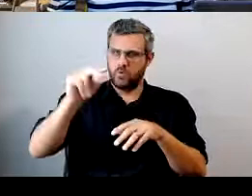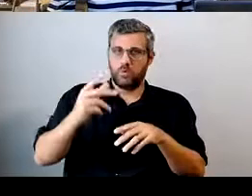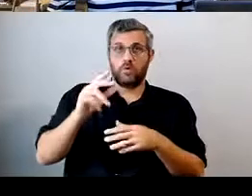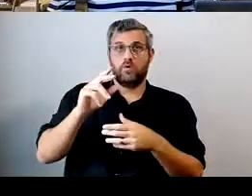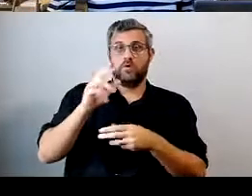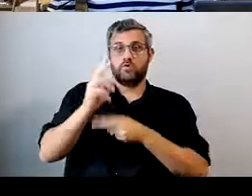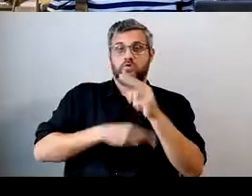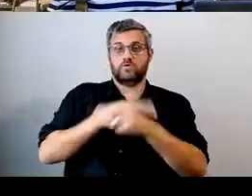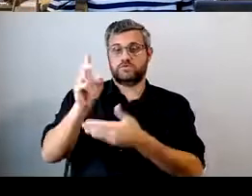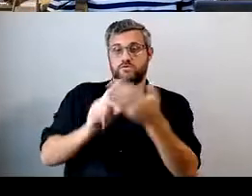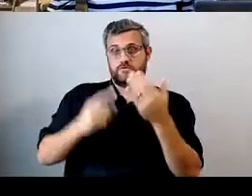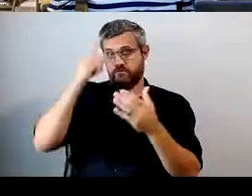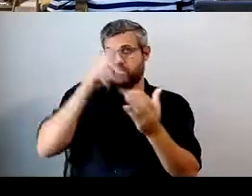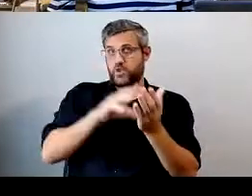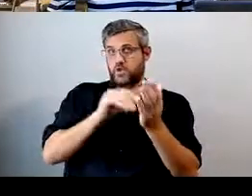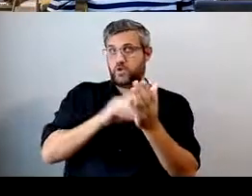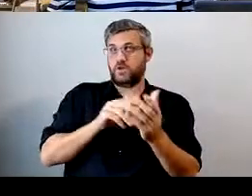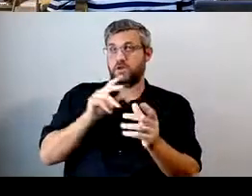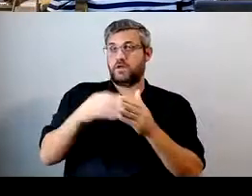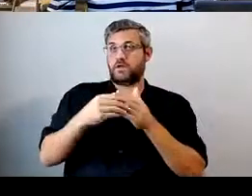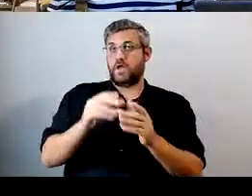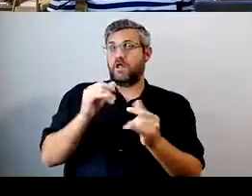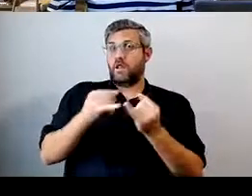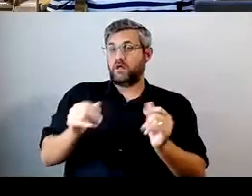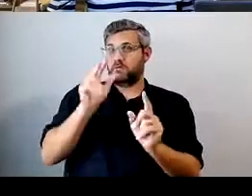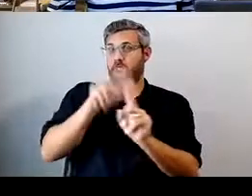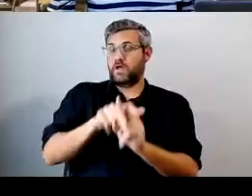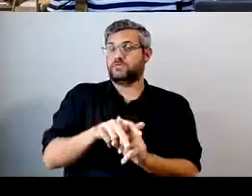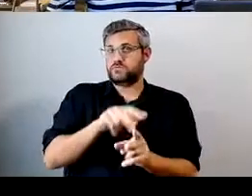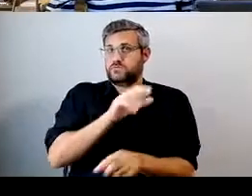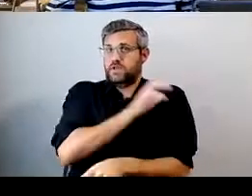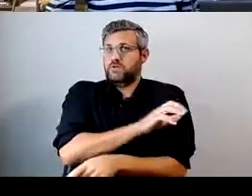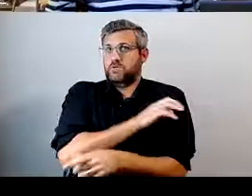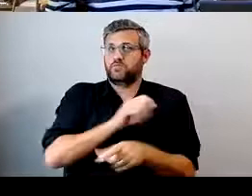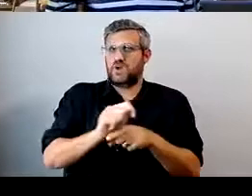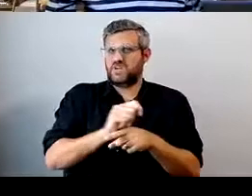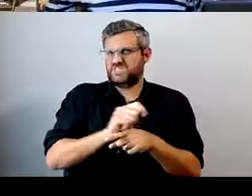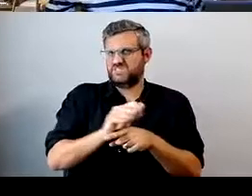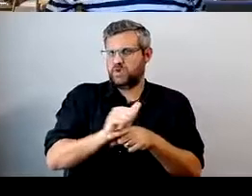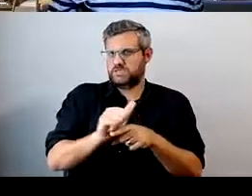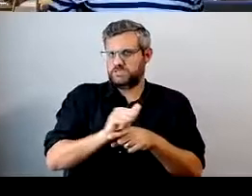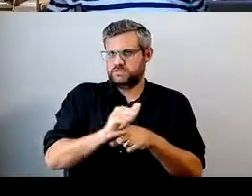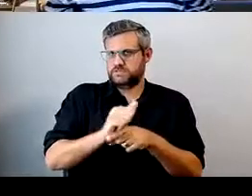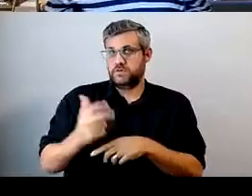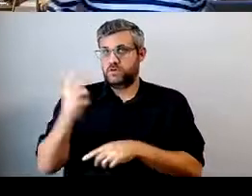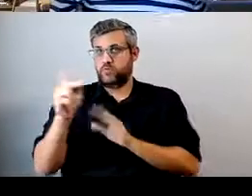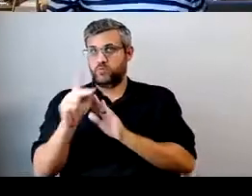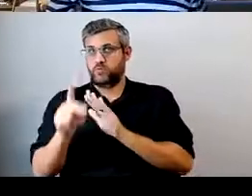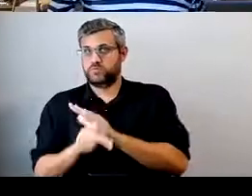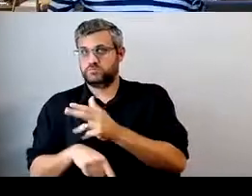for learning guidelines apply to clinical practice, the three guiding principles here are recruiting interest